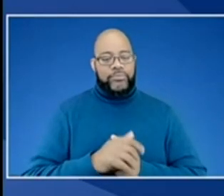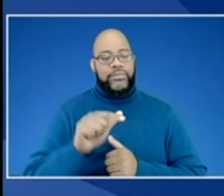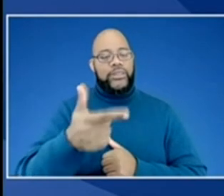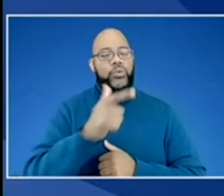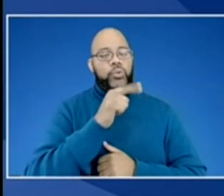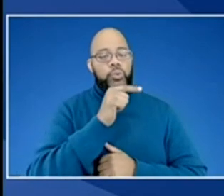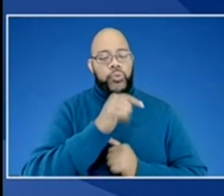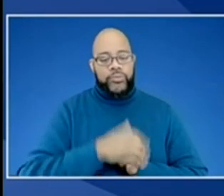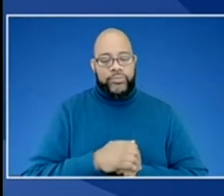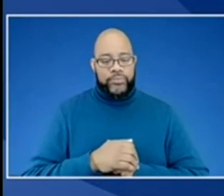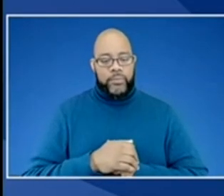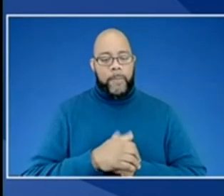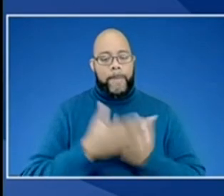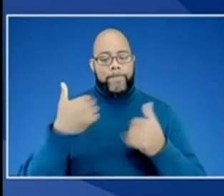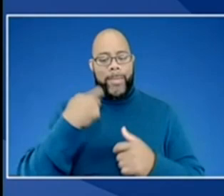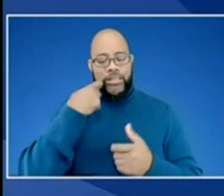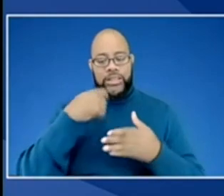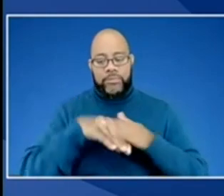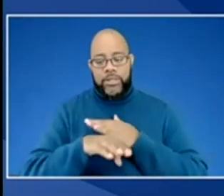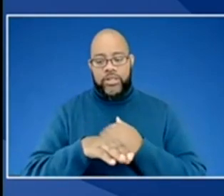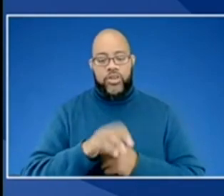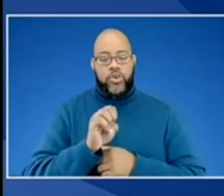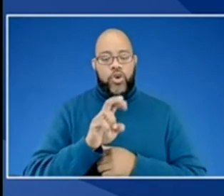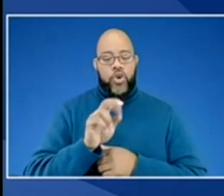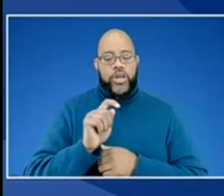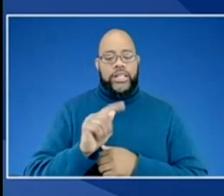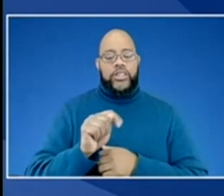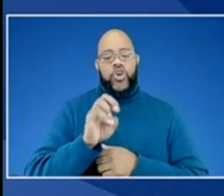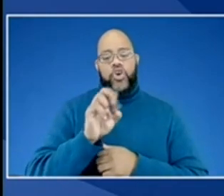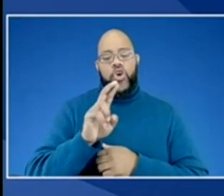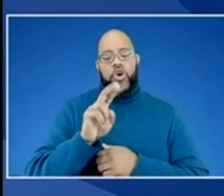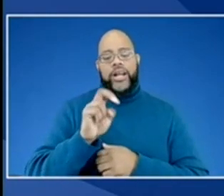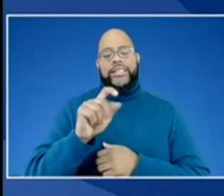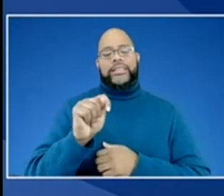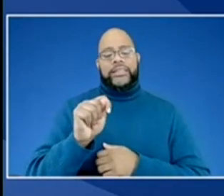Alright, I just admitted Ernest Ezeugo, who is here representing the Lumina Foundation.